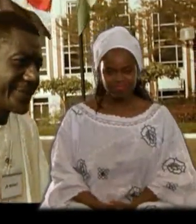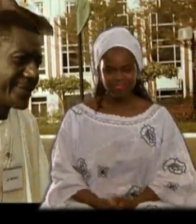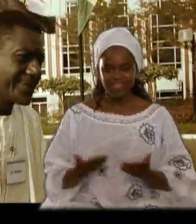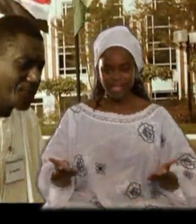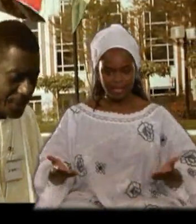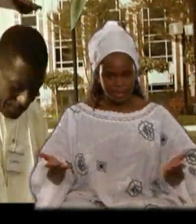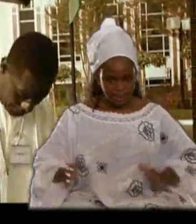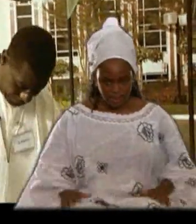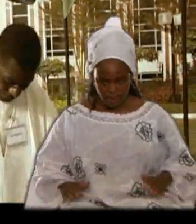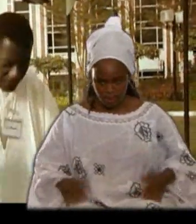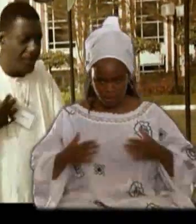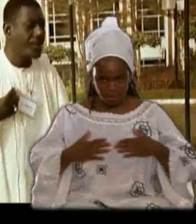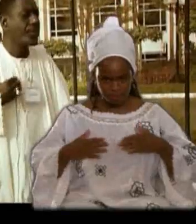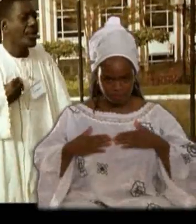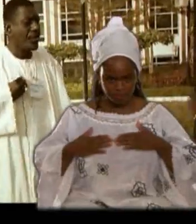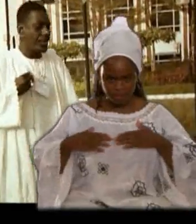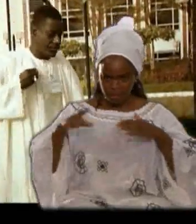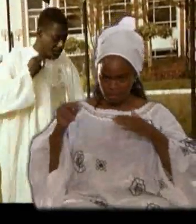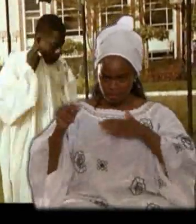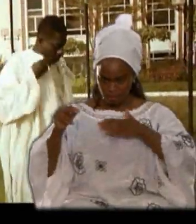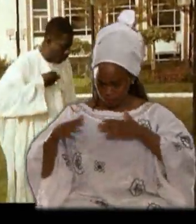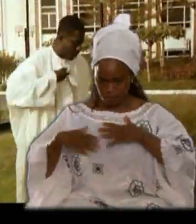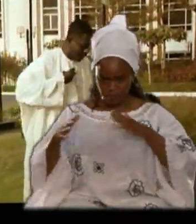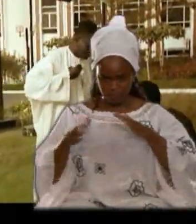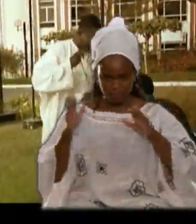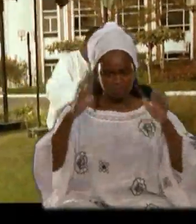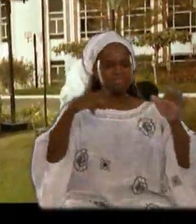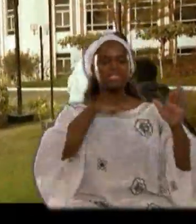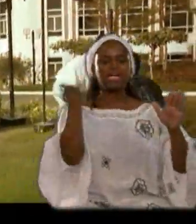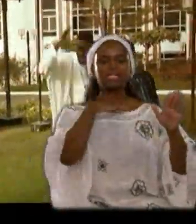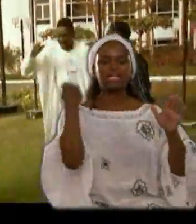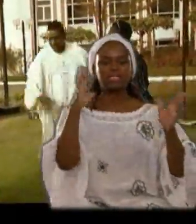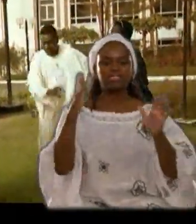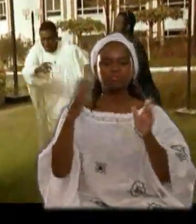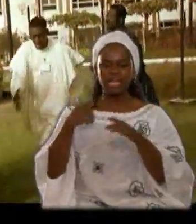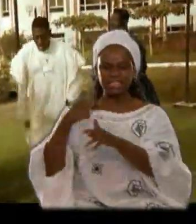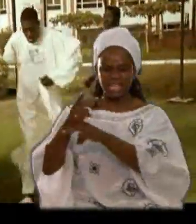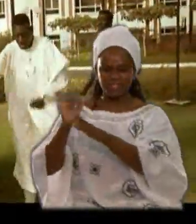There! Good bye! Cut it! Good bye! Ohhh!